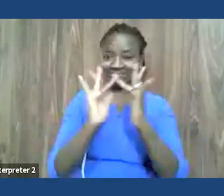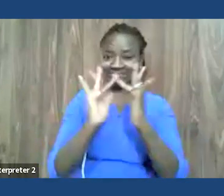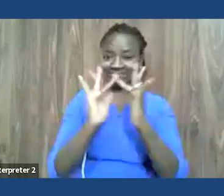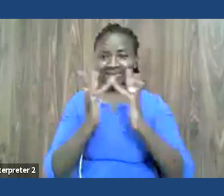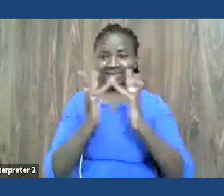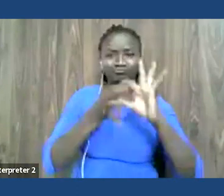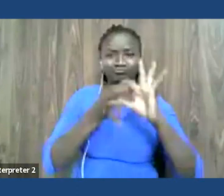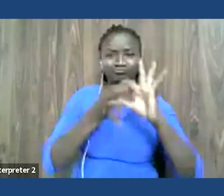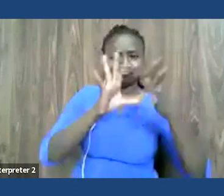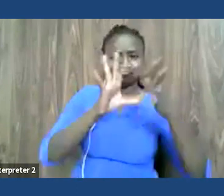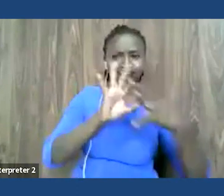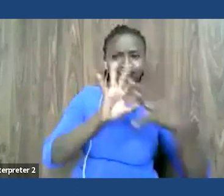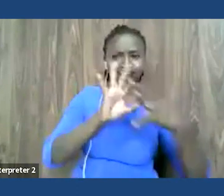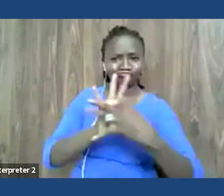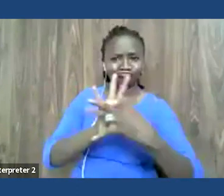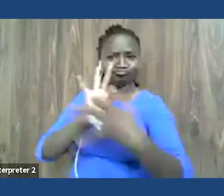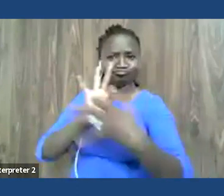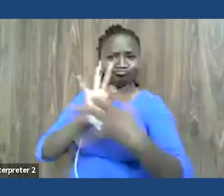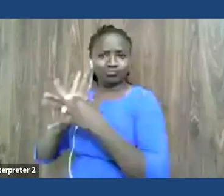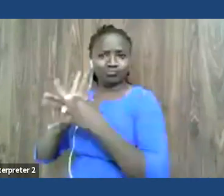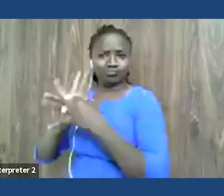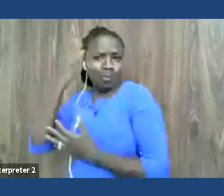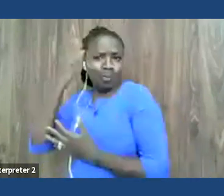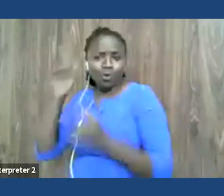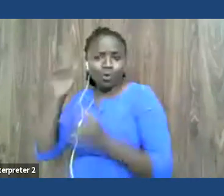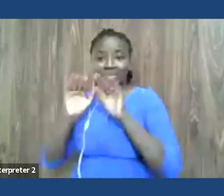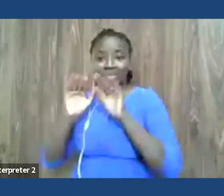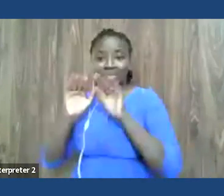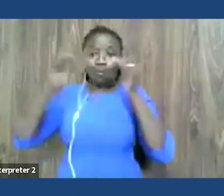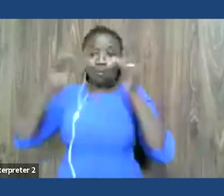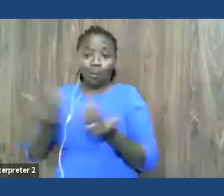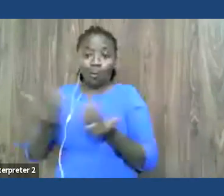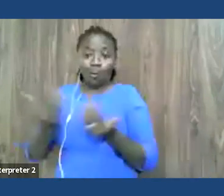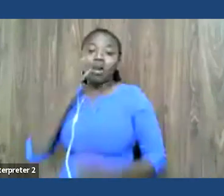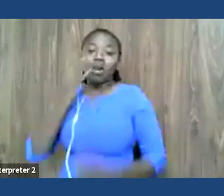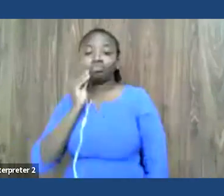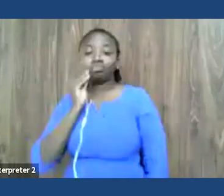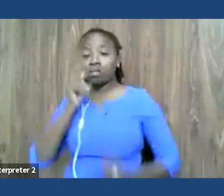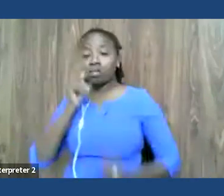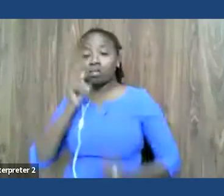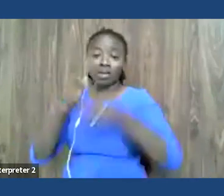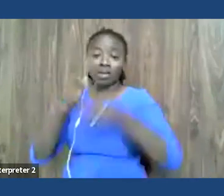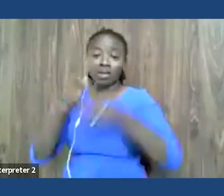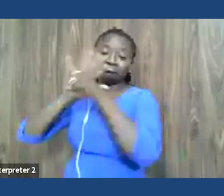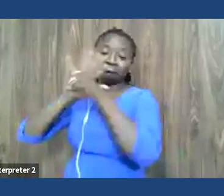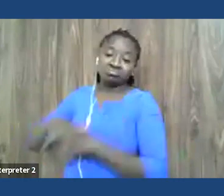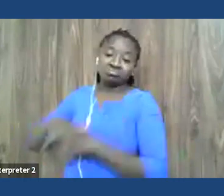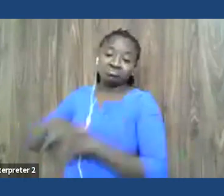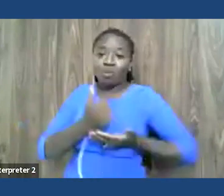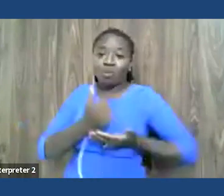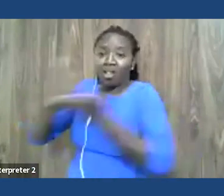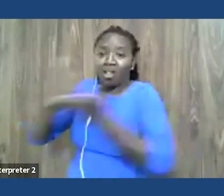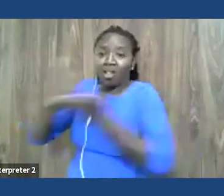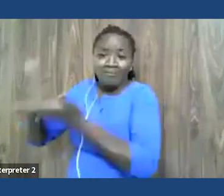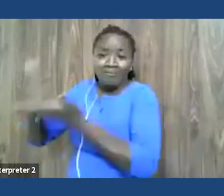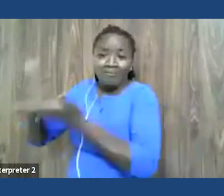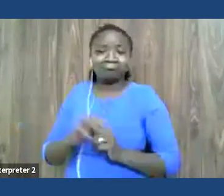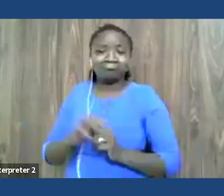We know that globally older adults are underserved in the digital world and they're working hard